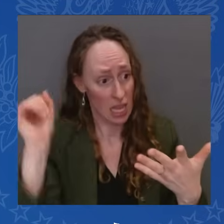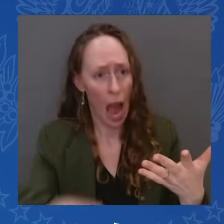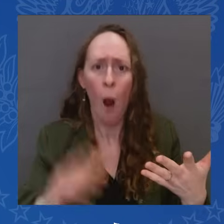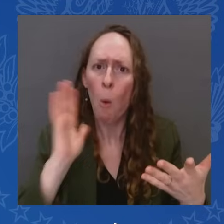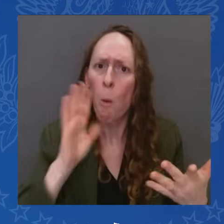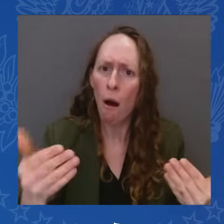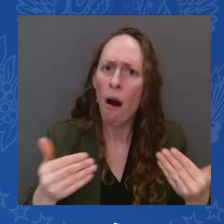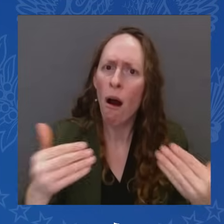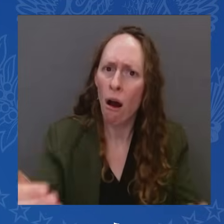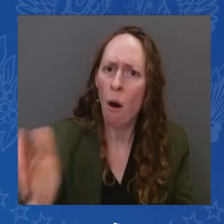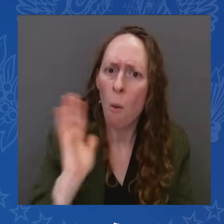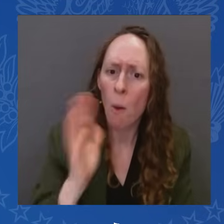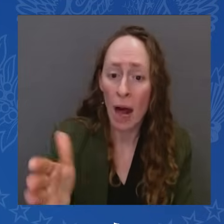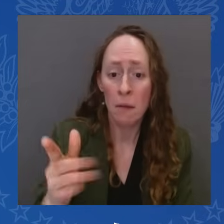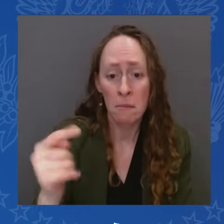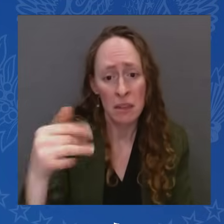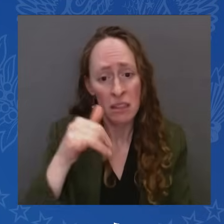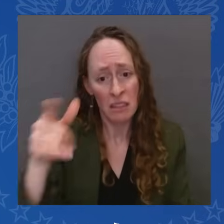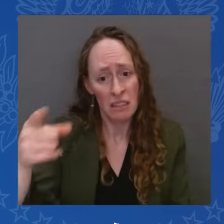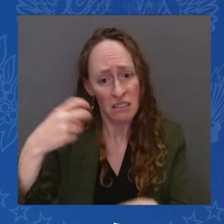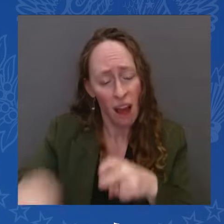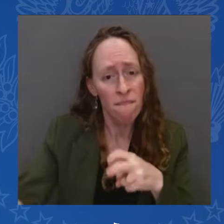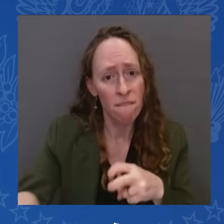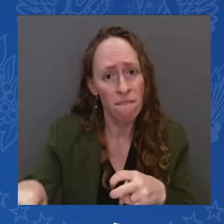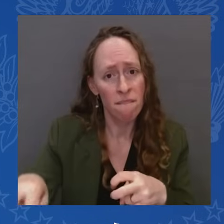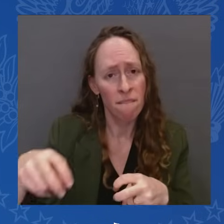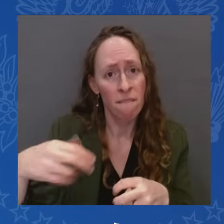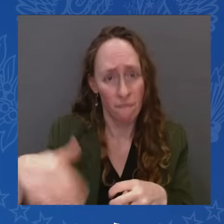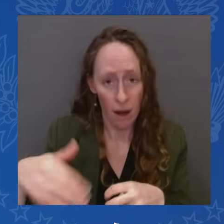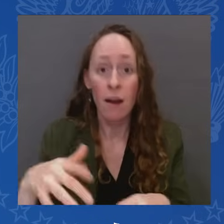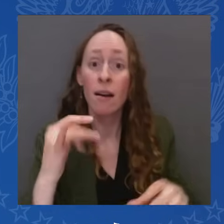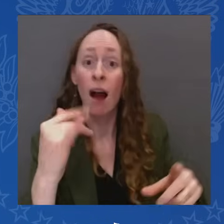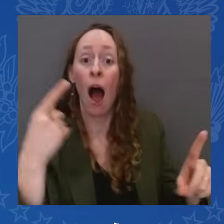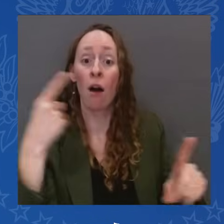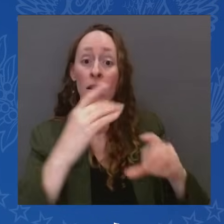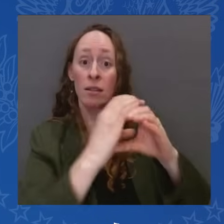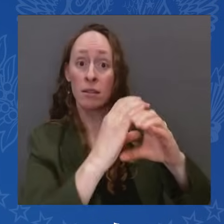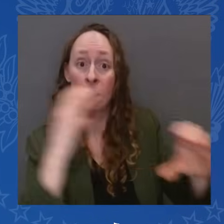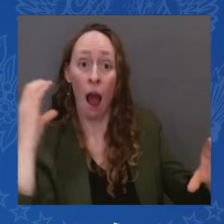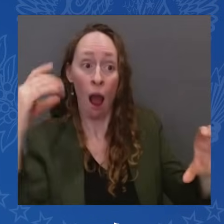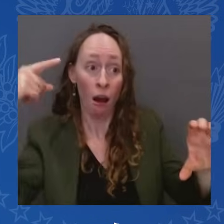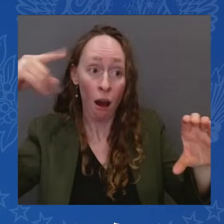well, there is assertions being made that they're quite sure